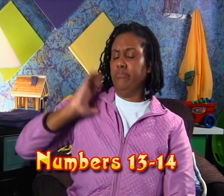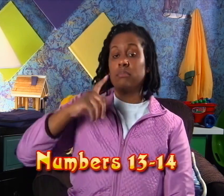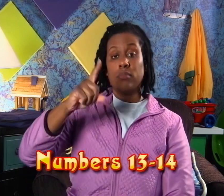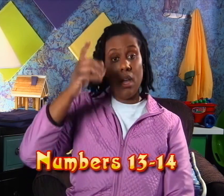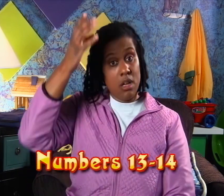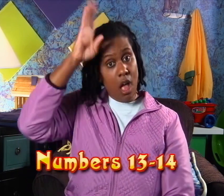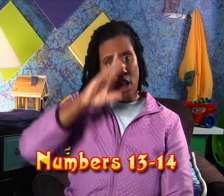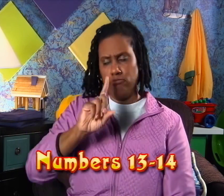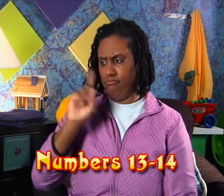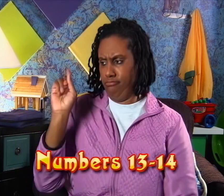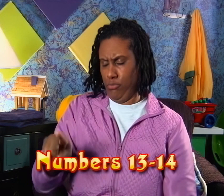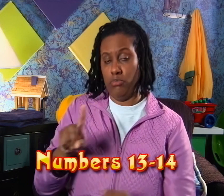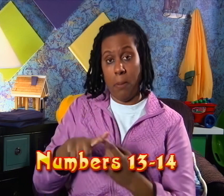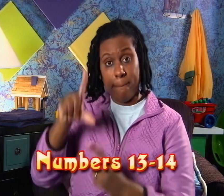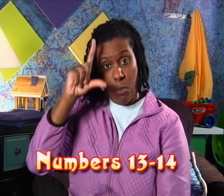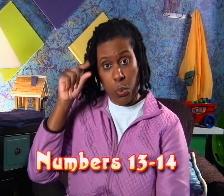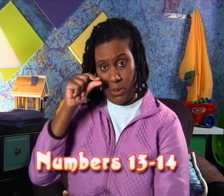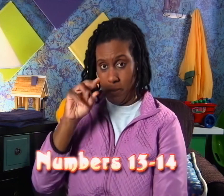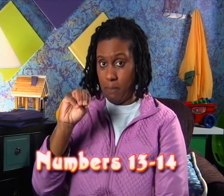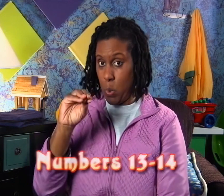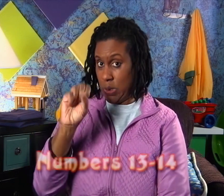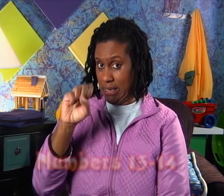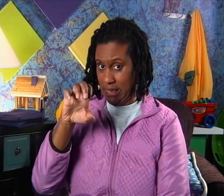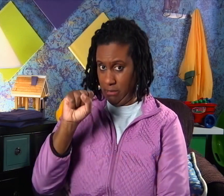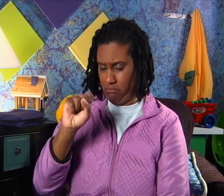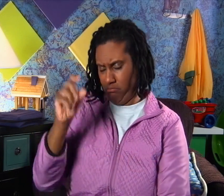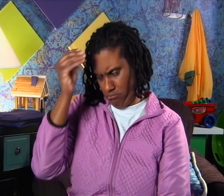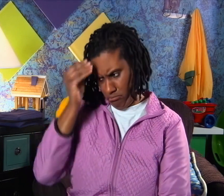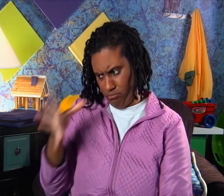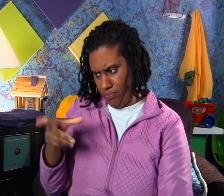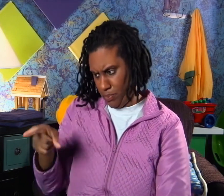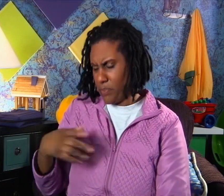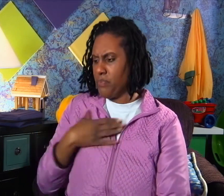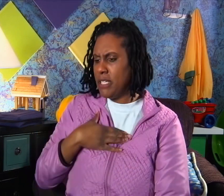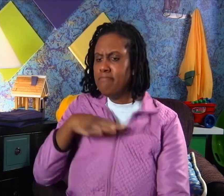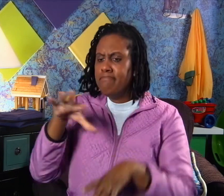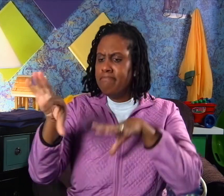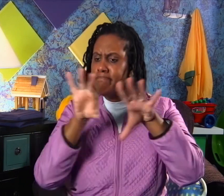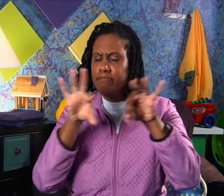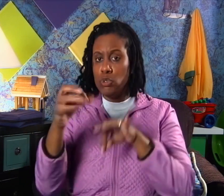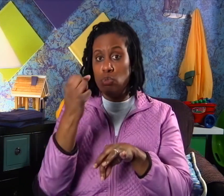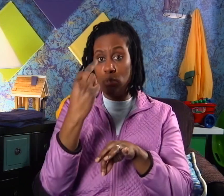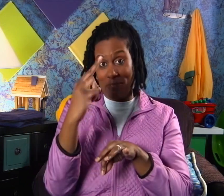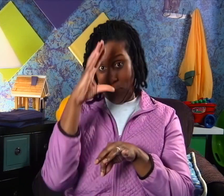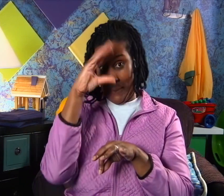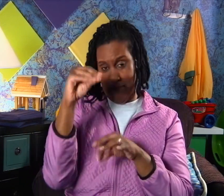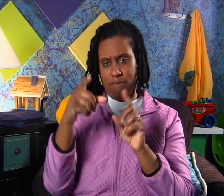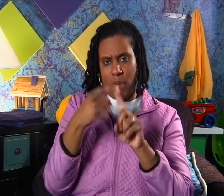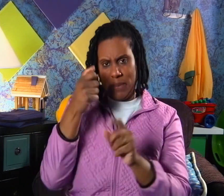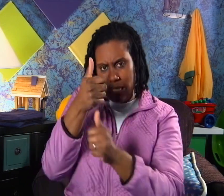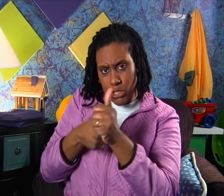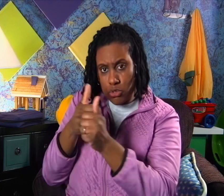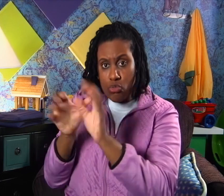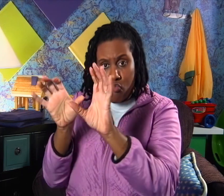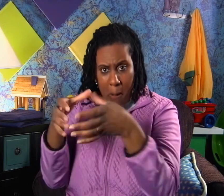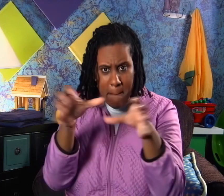GOD INSTRUCTED MOSES TO CHOOSE TWELVE MEN FROM EACH TRIBE